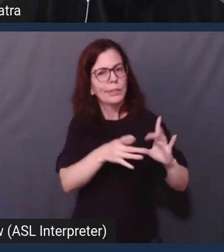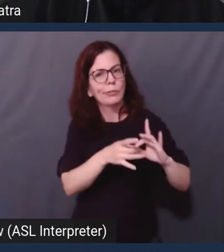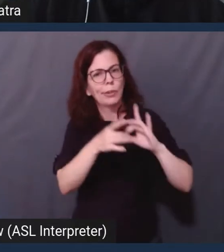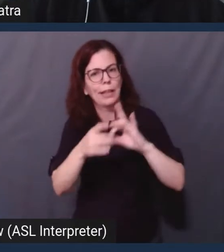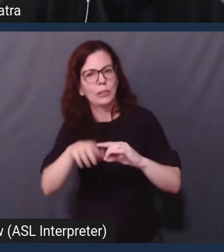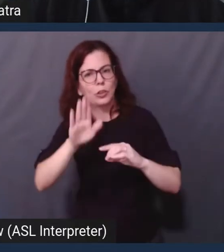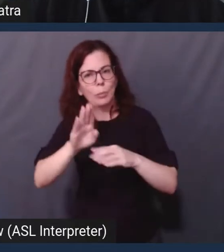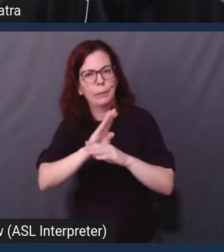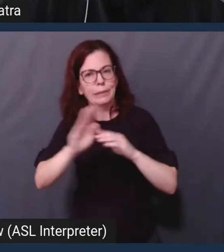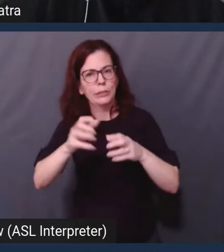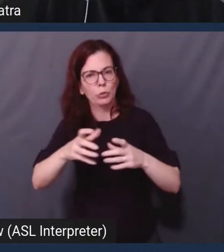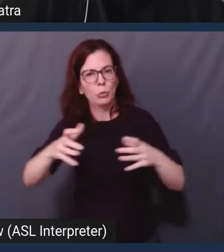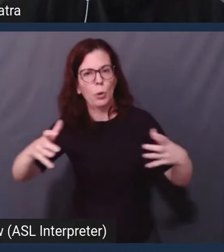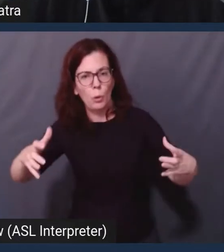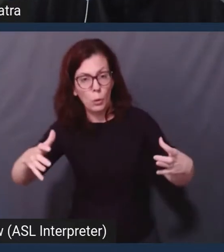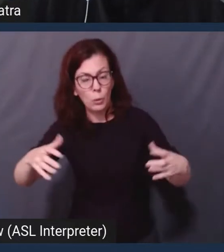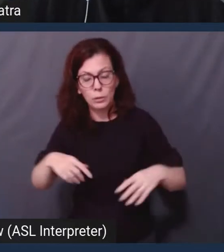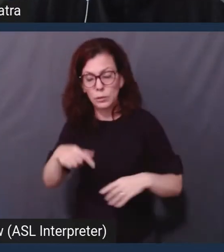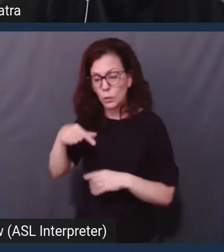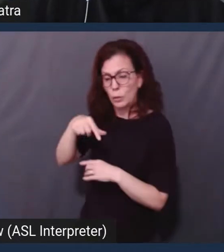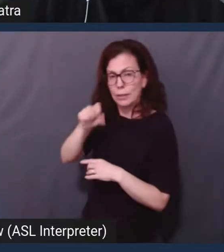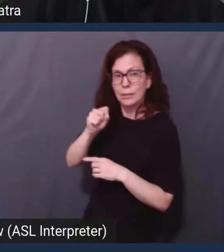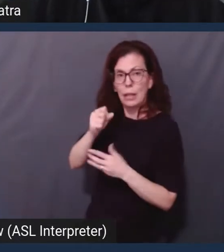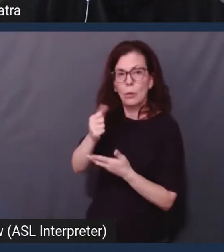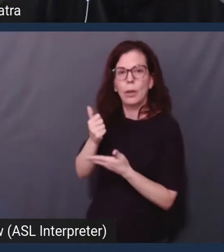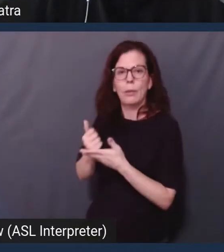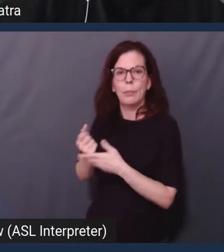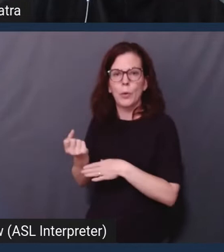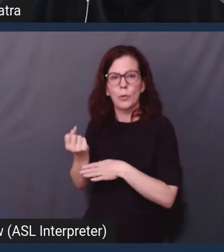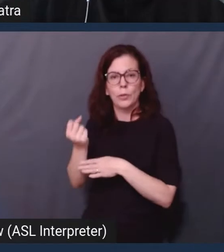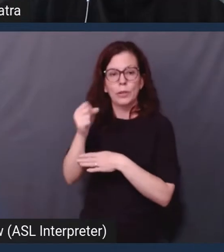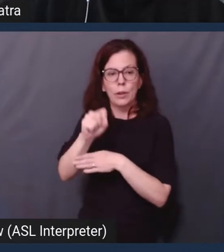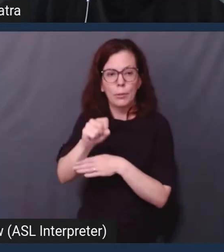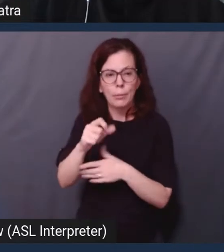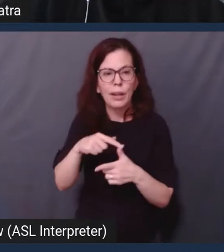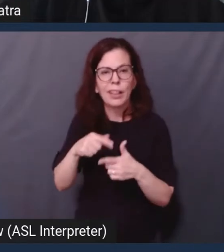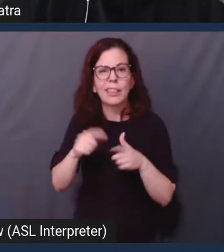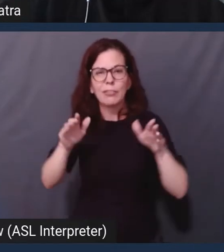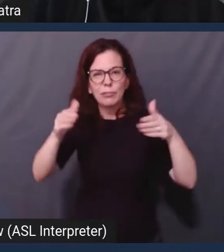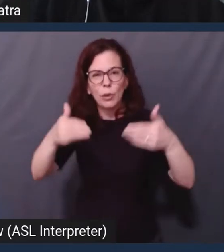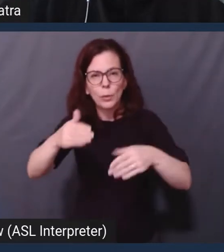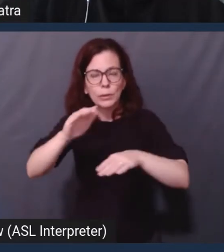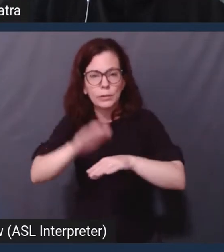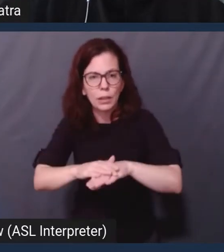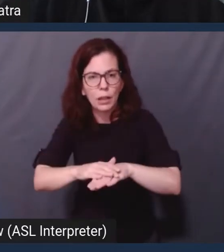So QuickSight helps you overcome all of that. And you focus on not the backend technology